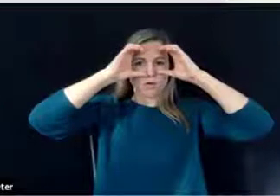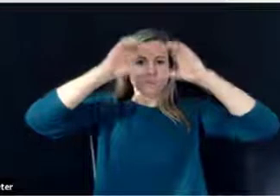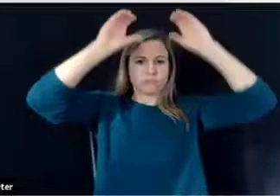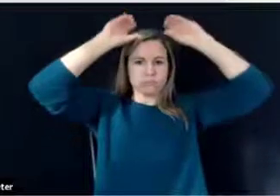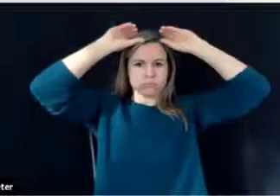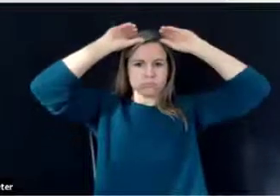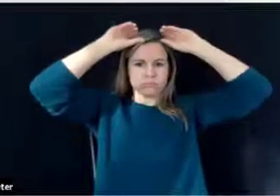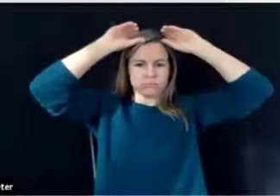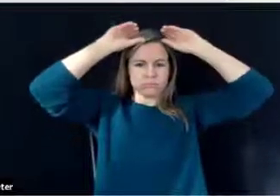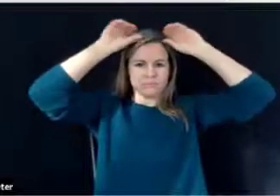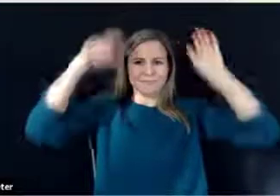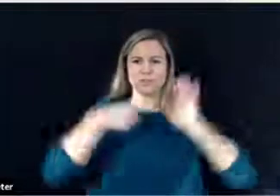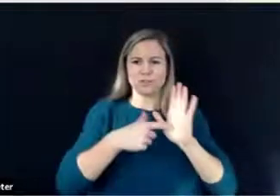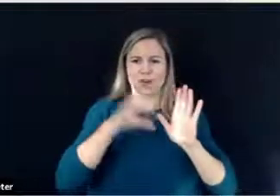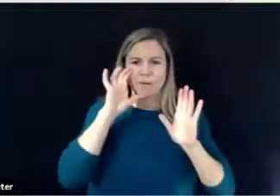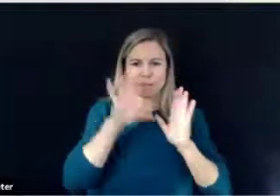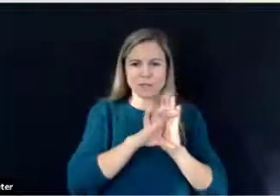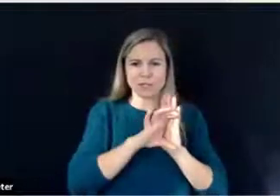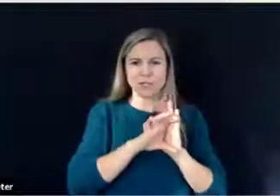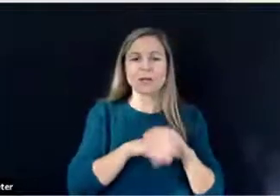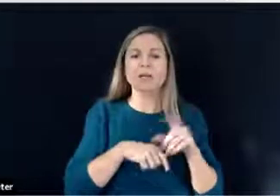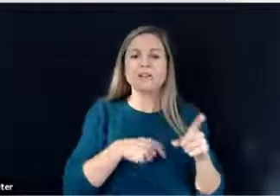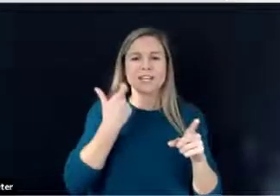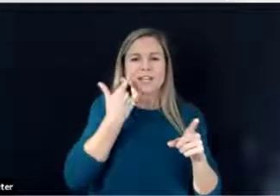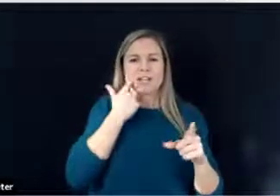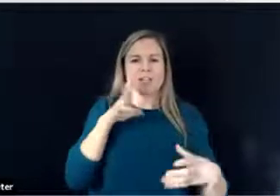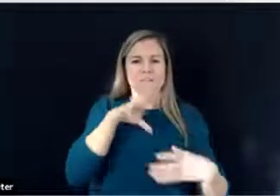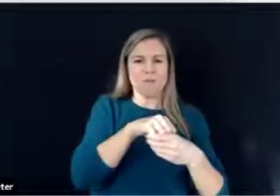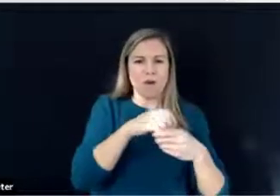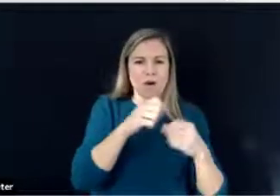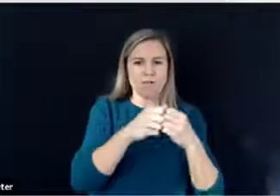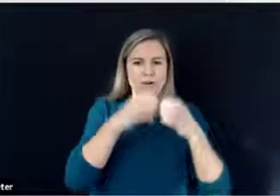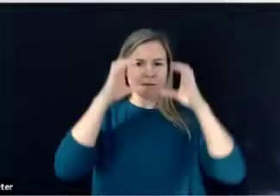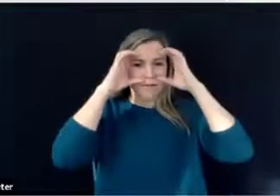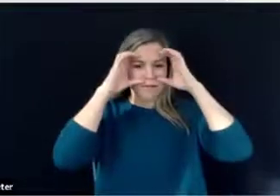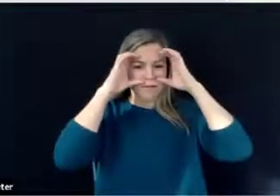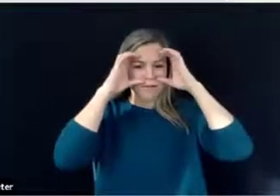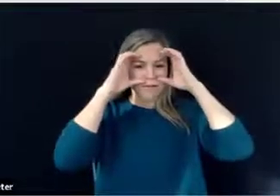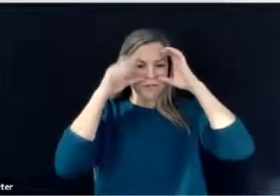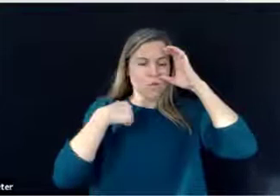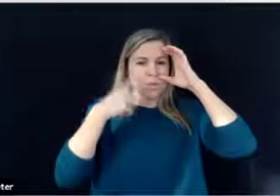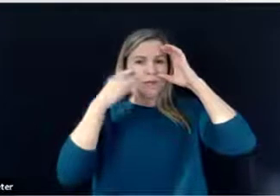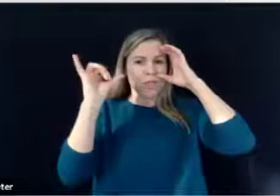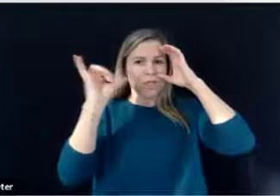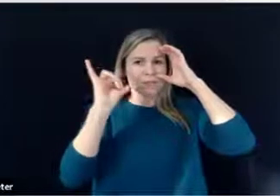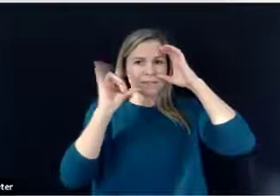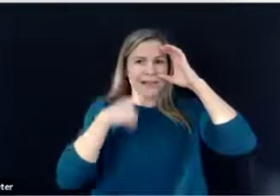in one of our simulations of having vision and hearing loss. And actually, she's a genetic counselor